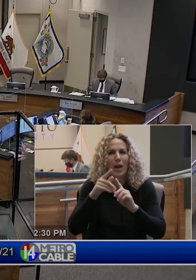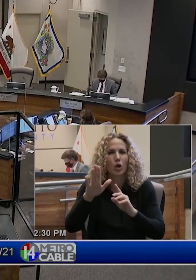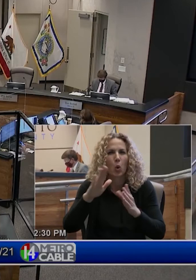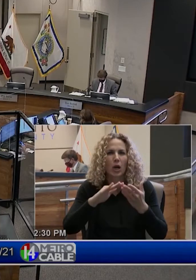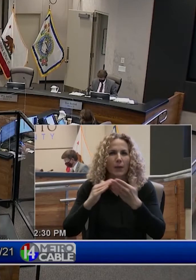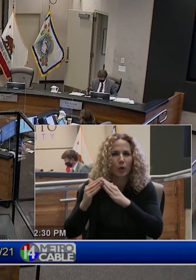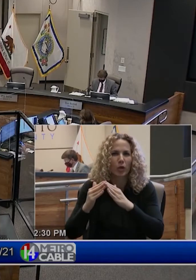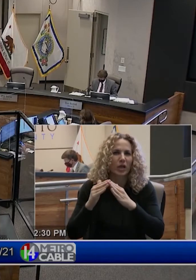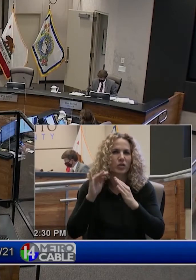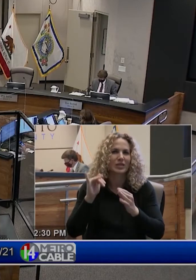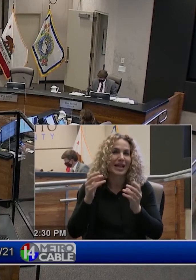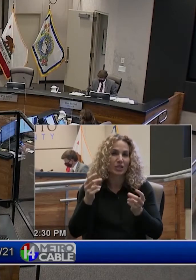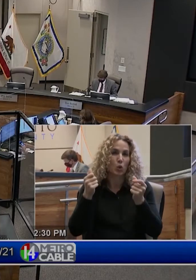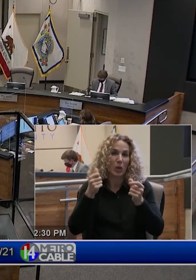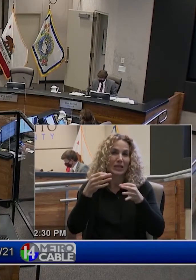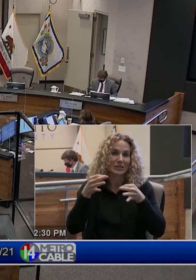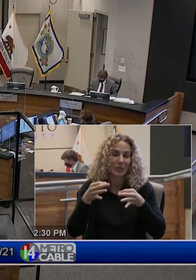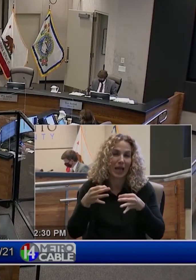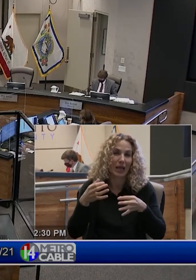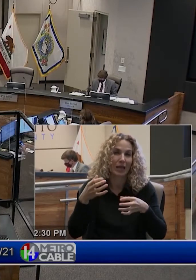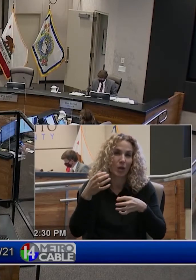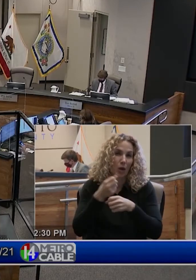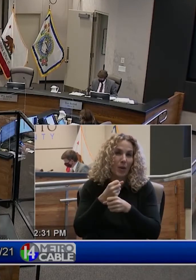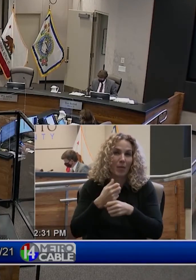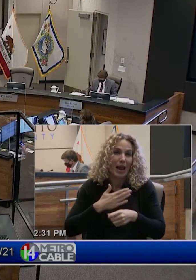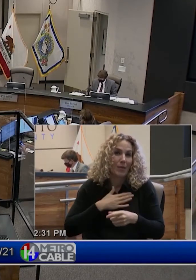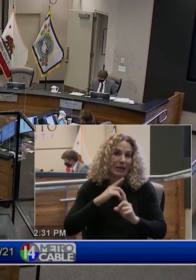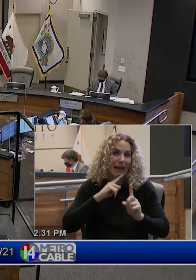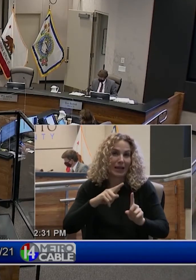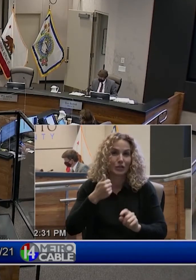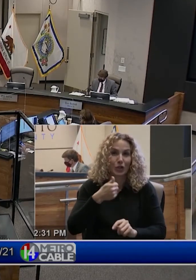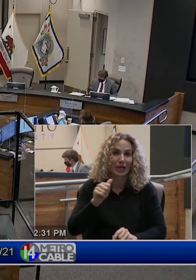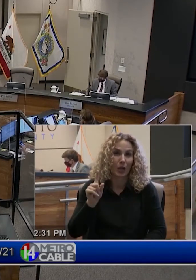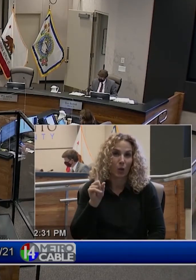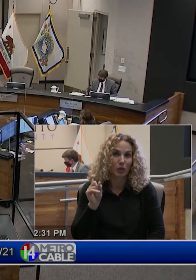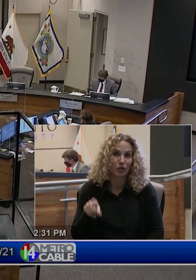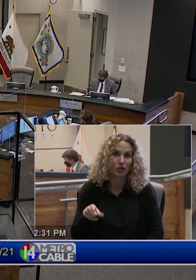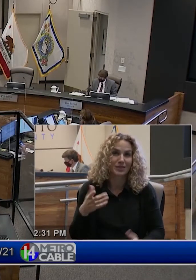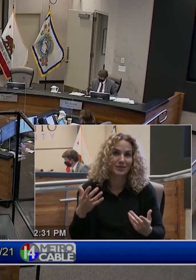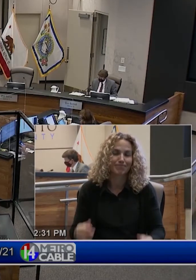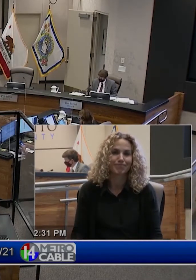IF THIS IS POSSIBLE? AND NEXT SPIN THROUGH I'LL WRAP AND NEXT SPIN THROUGH I'LL WRAP IT UP AND HAPPY TO ANSWER IT UP AND HAPPY TO ANSWER QUESTIONS YOU MAY HAVE.